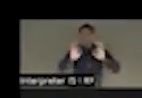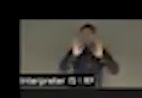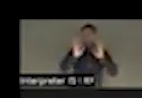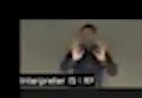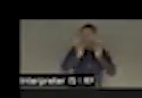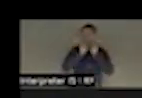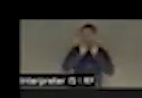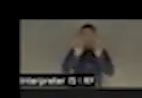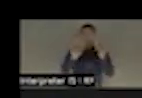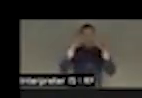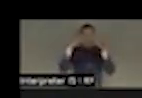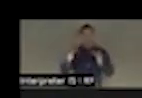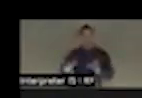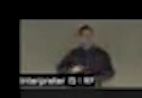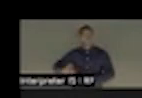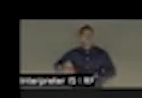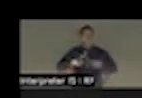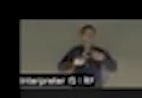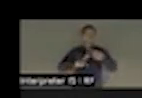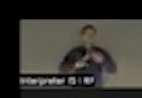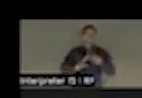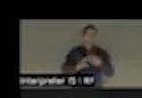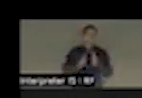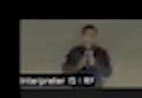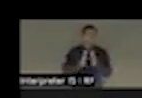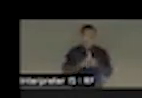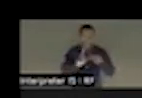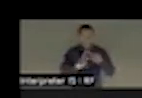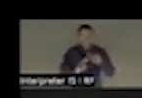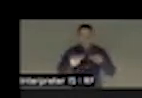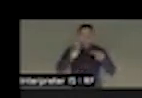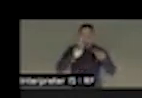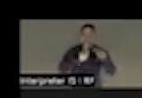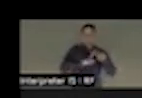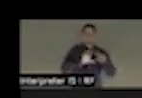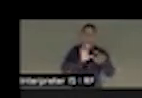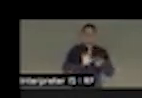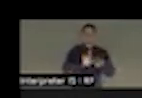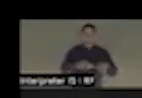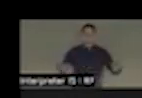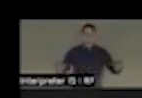We are doing two things in parallel here. One smaller project in Norway that is also